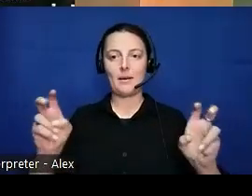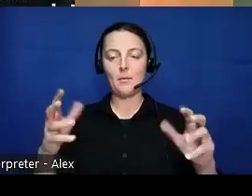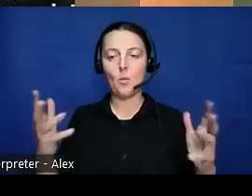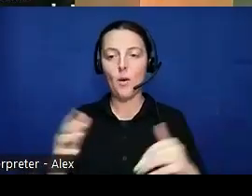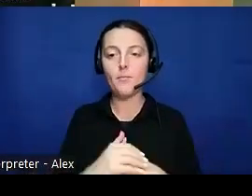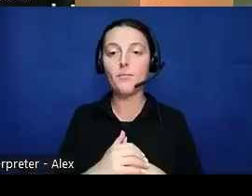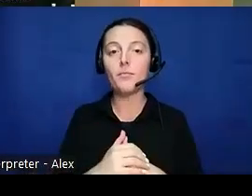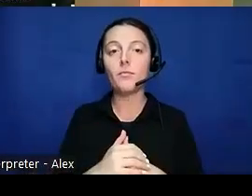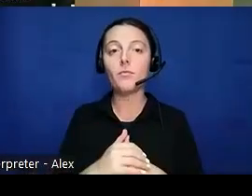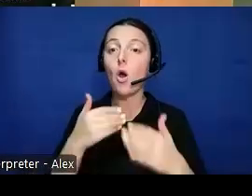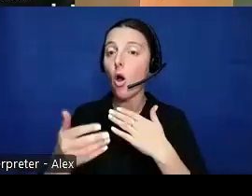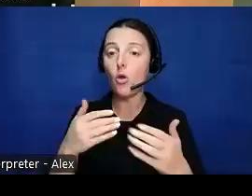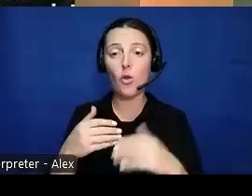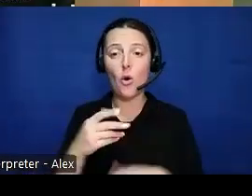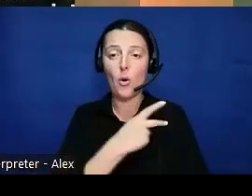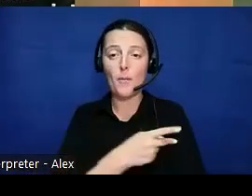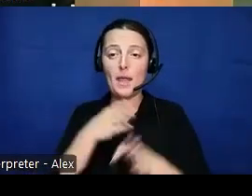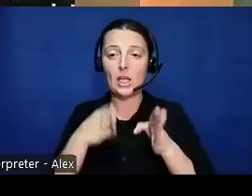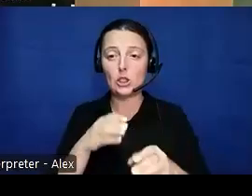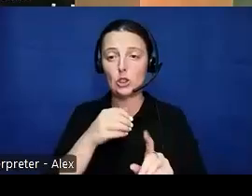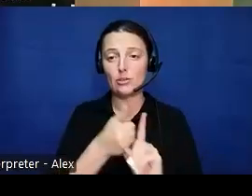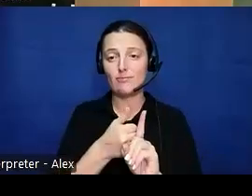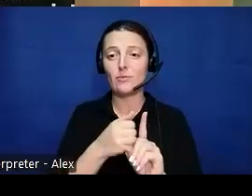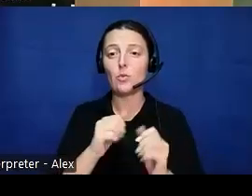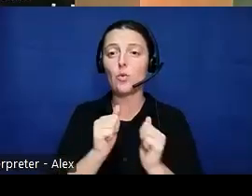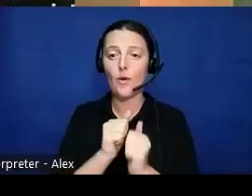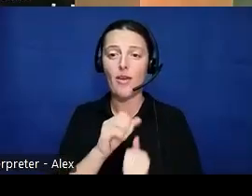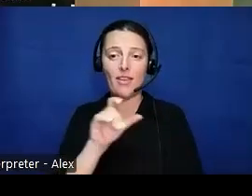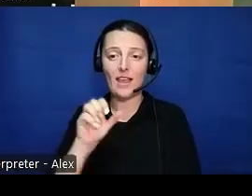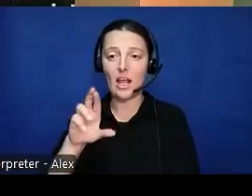with cancer often come in and they're very distressed and they're very anxious,